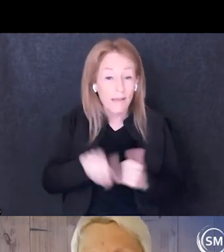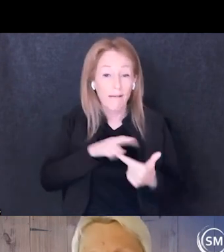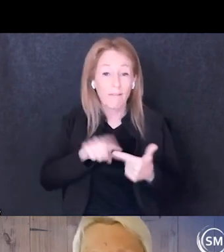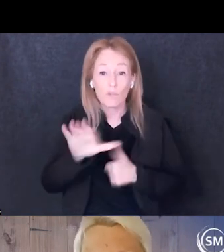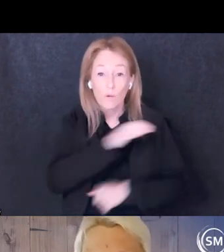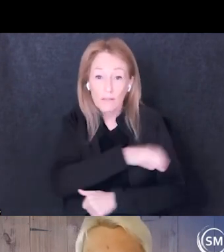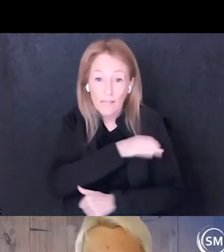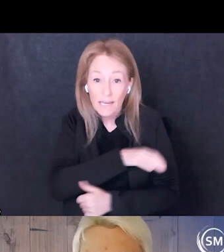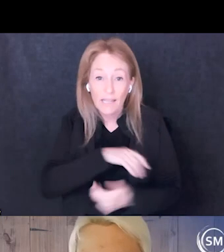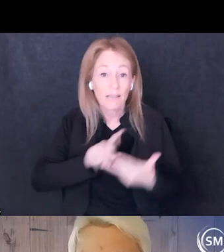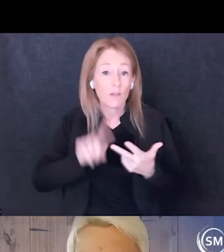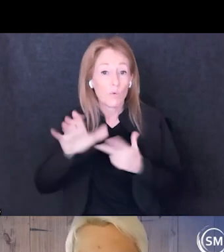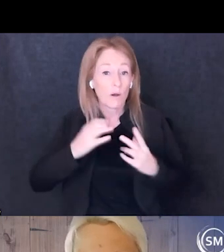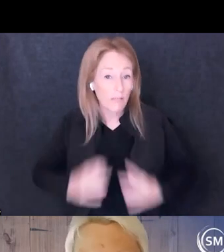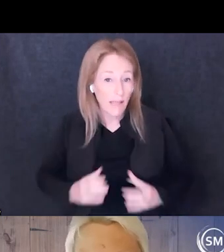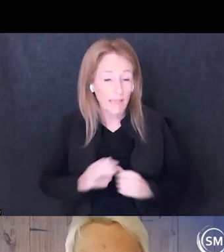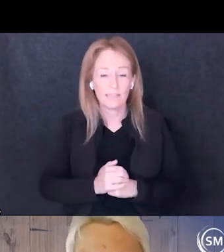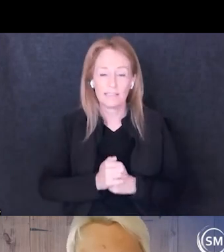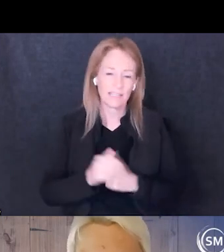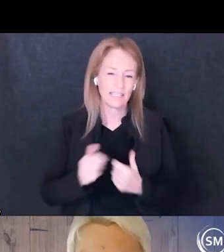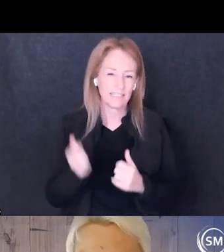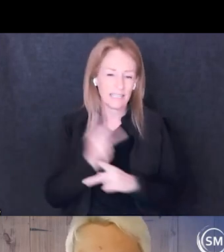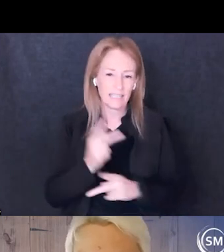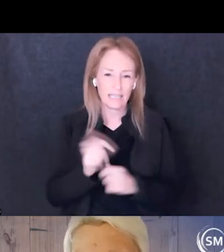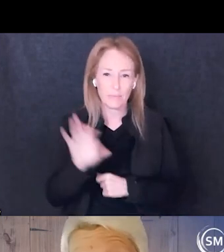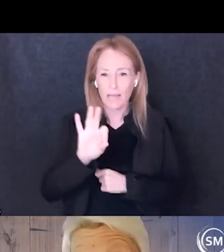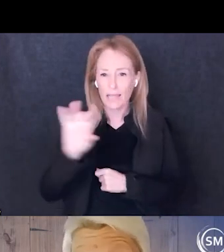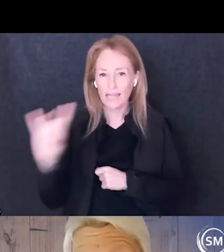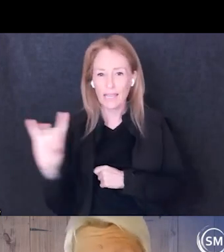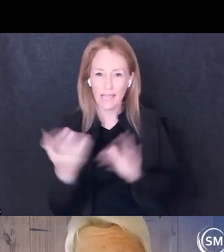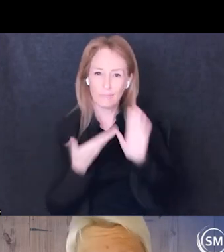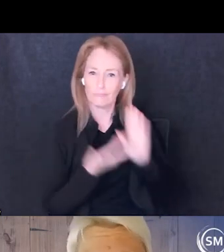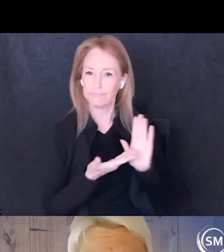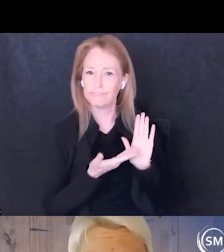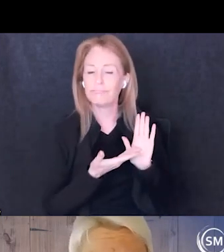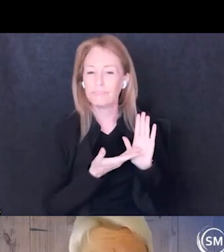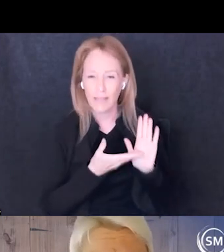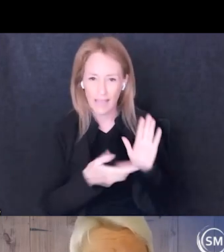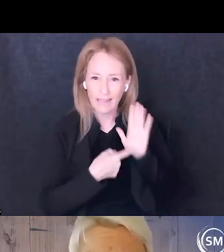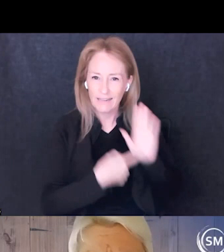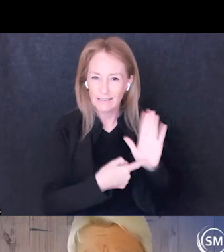KEEP 988 RIGHT AT THE FOREFRONT OF WHERE YOU ARE.